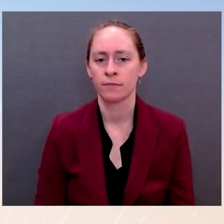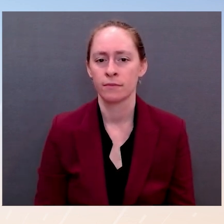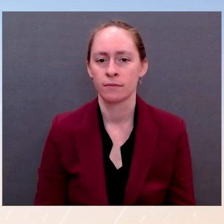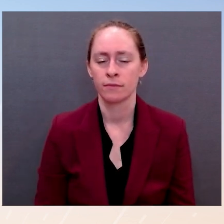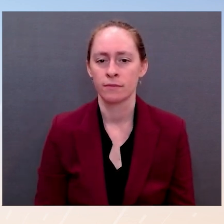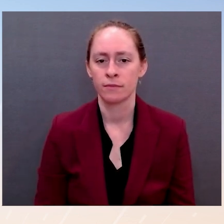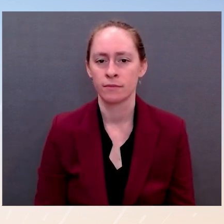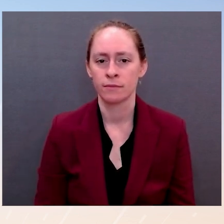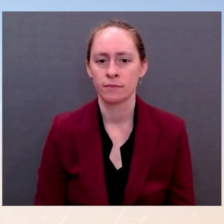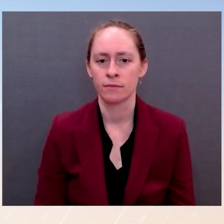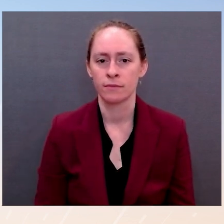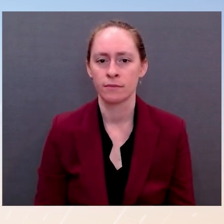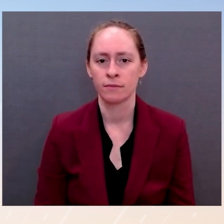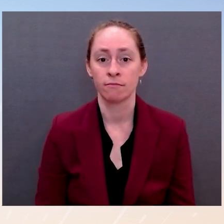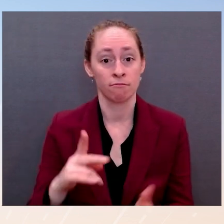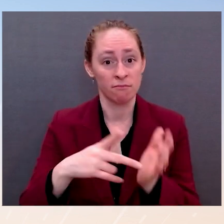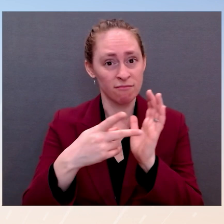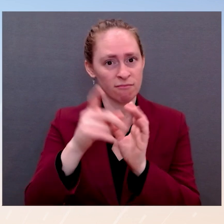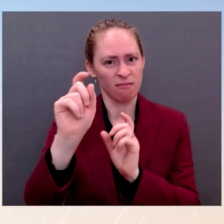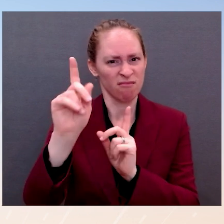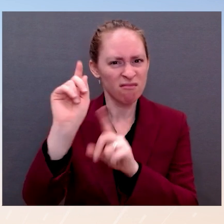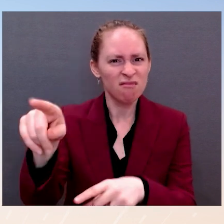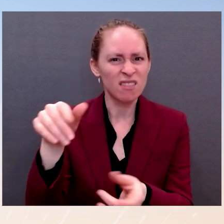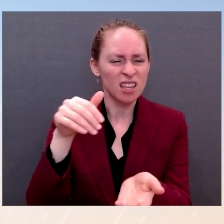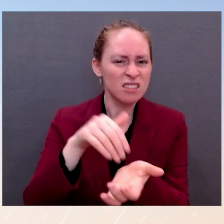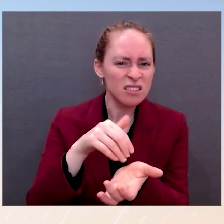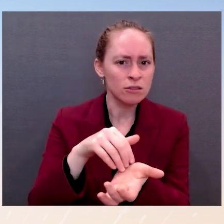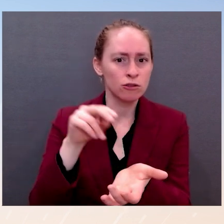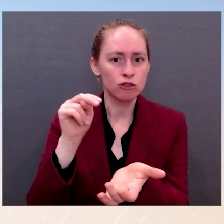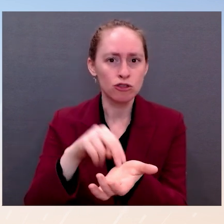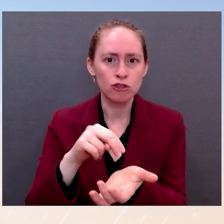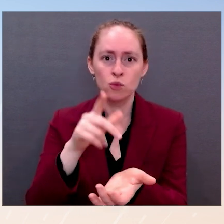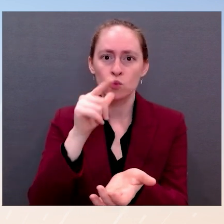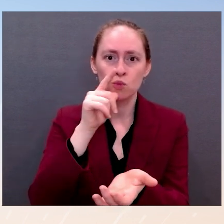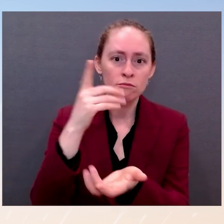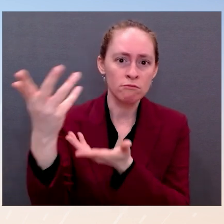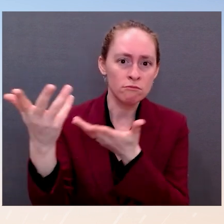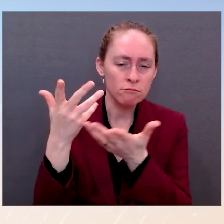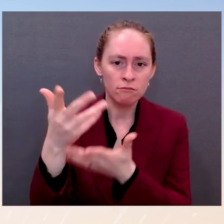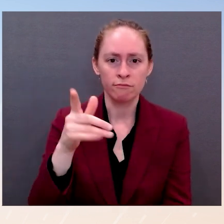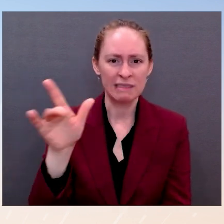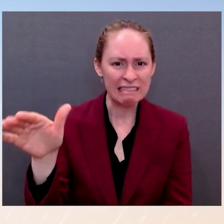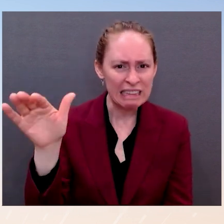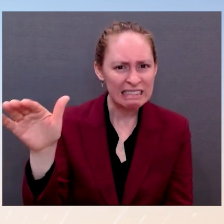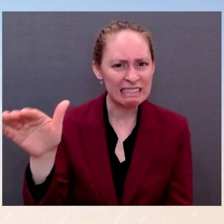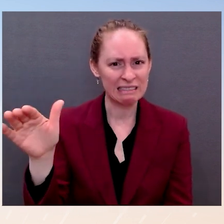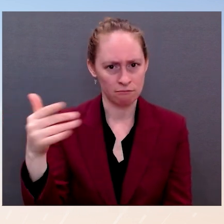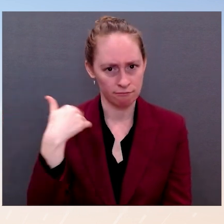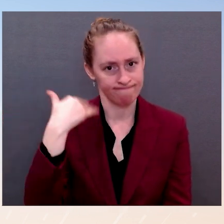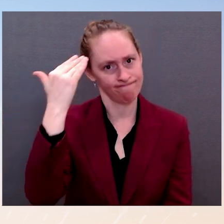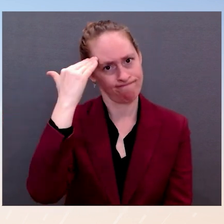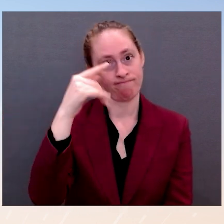What you can do is say to your health care provider, your nurse practitioner, your doctor say, you know,